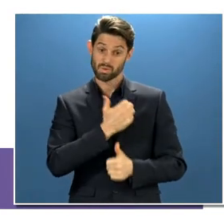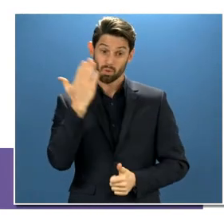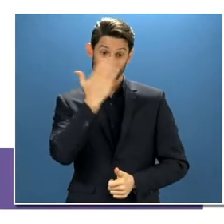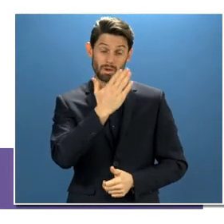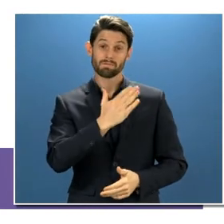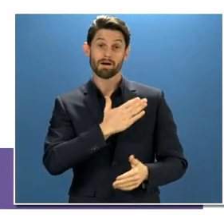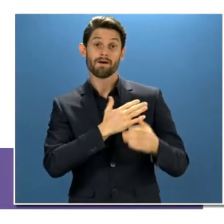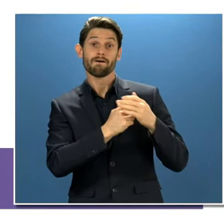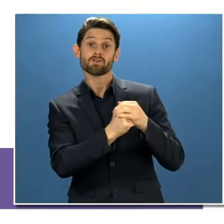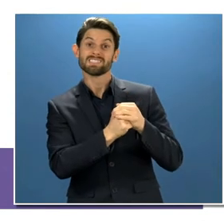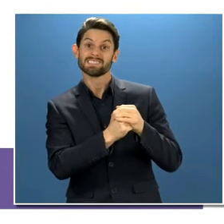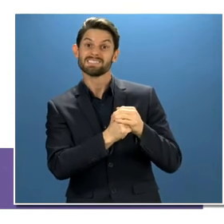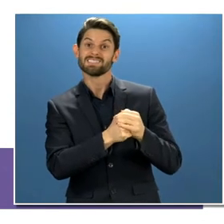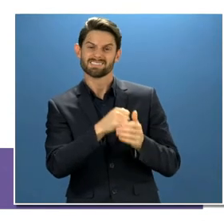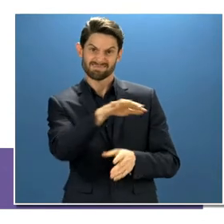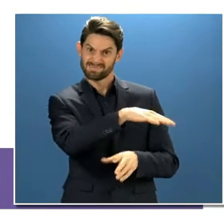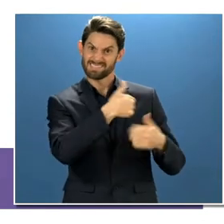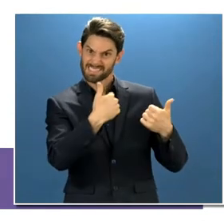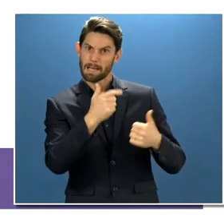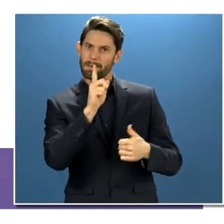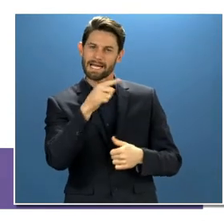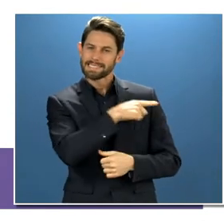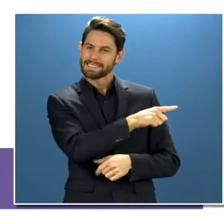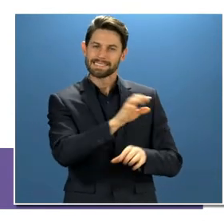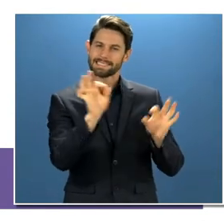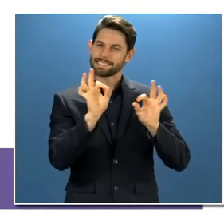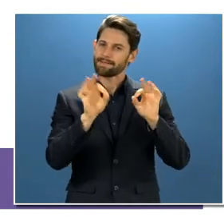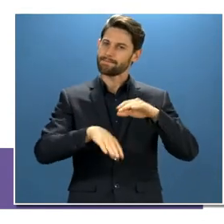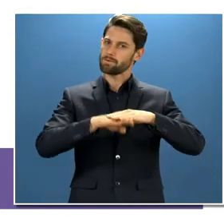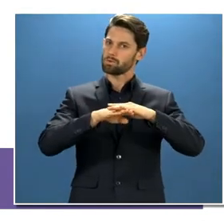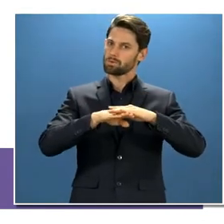but they didn't understand my disability because, you know, it was an Acquired